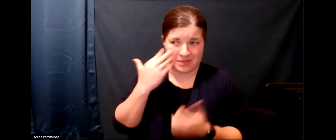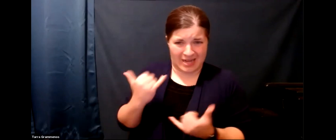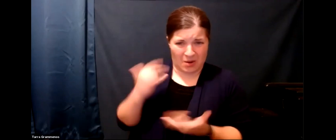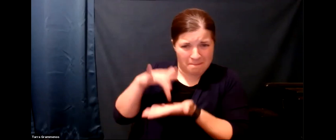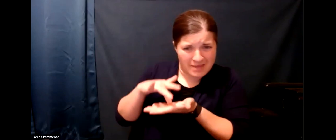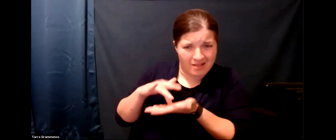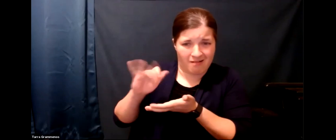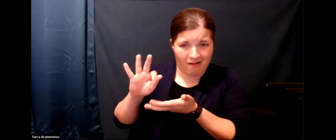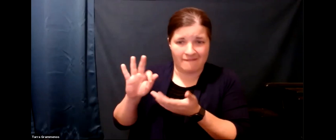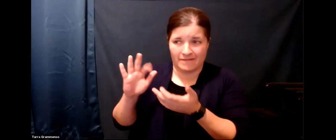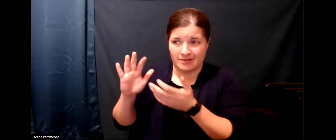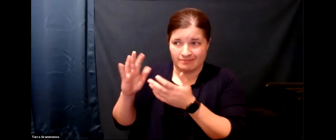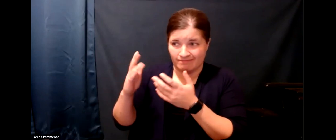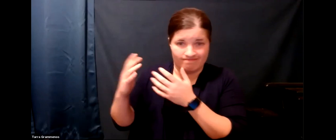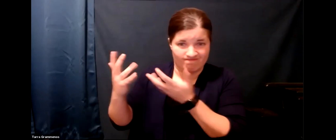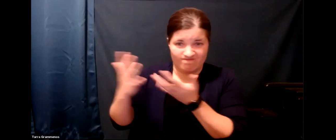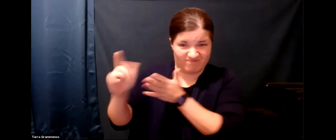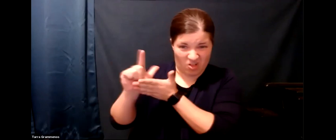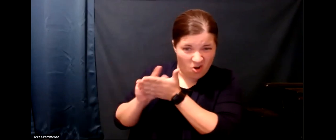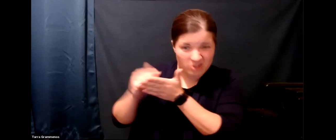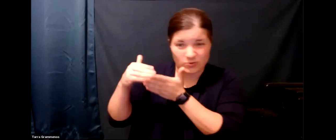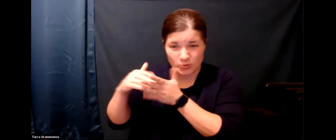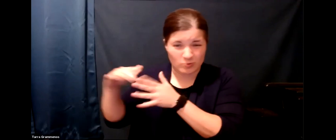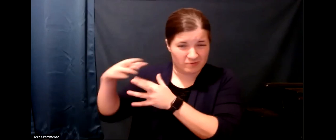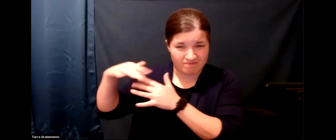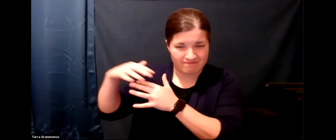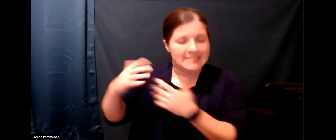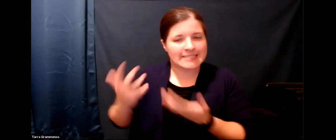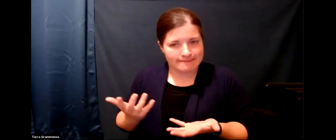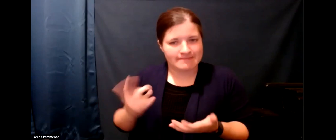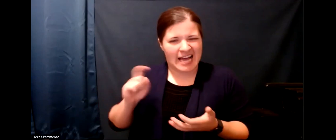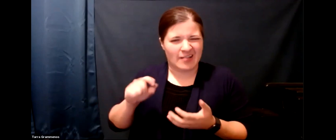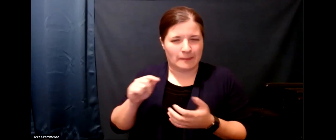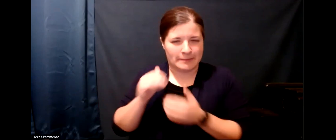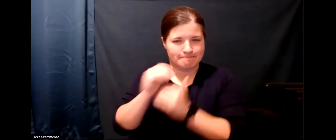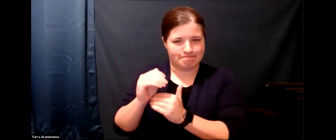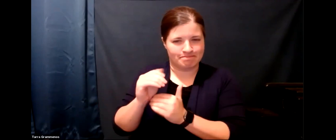what I say, other than that, we support, all of us, the same result.